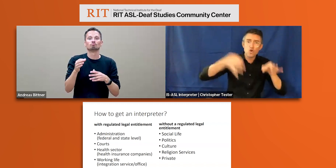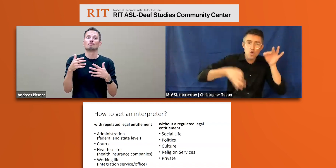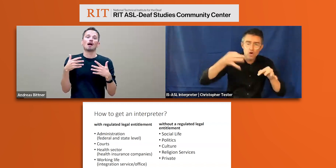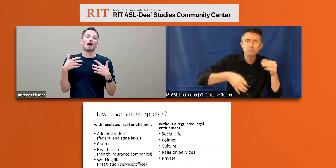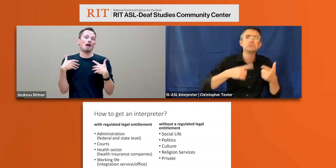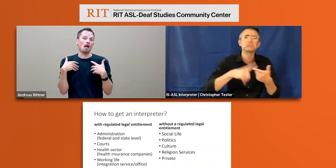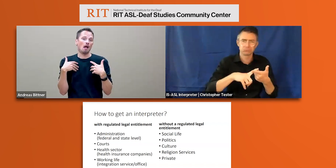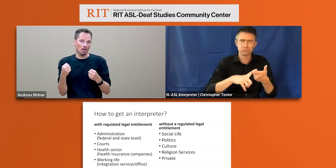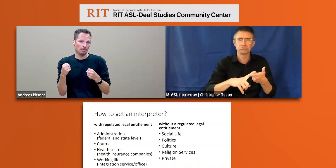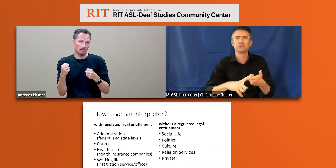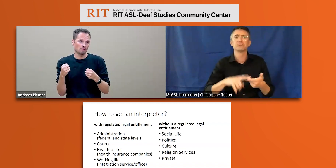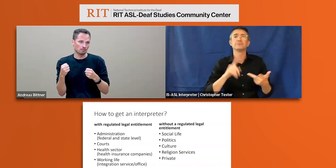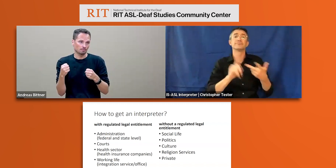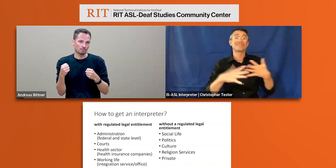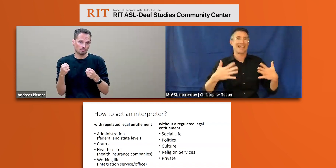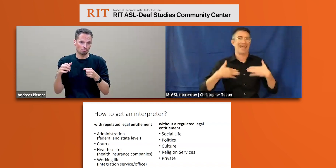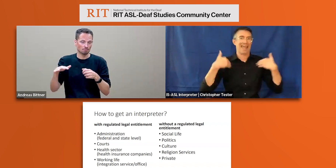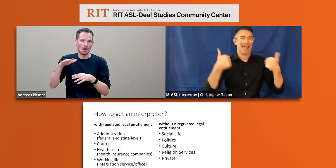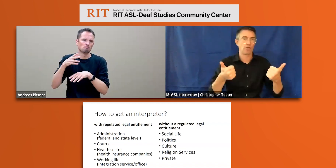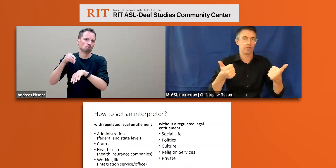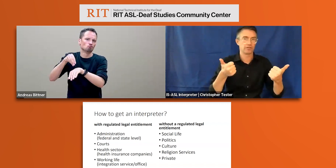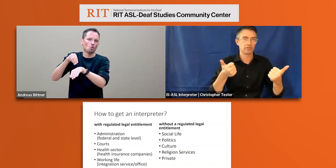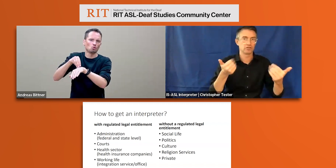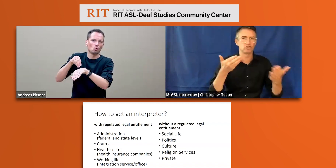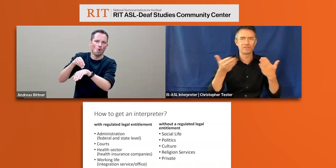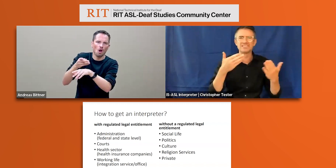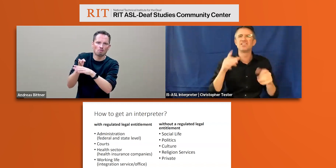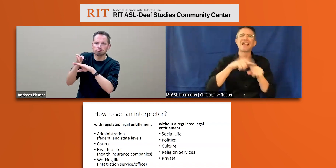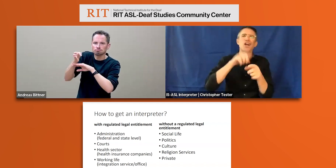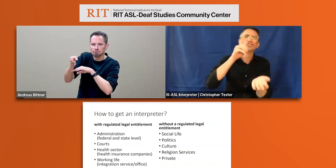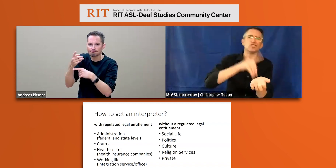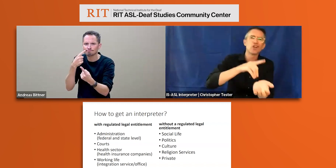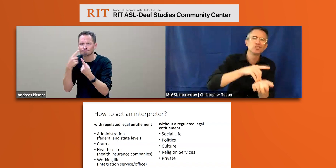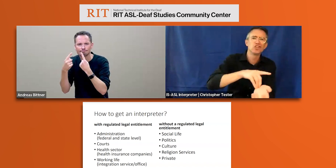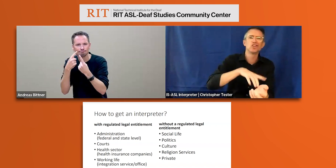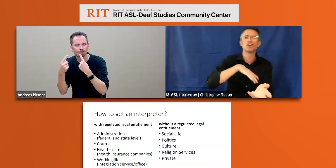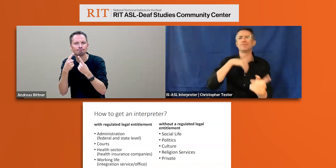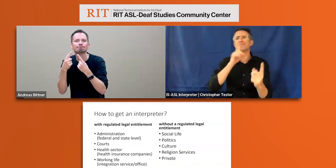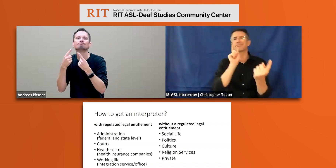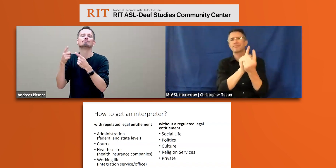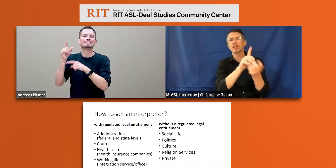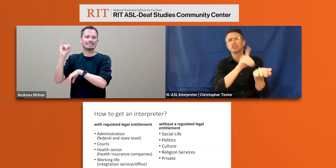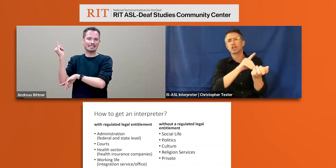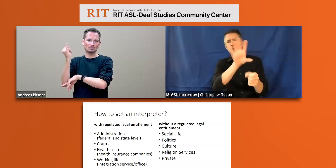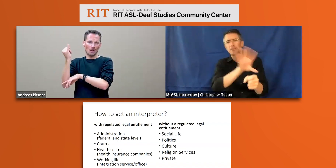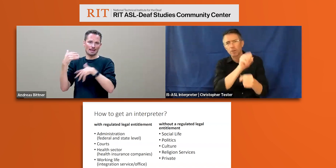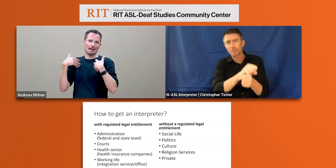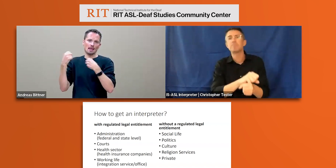an interpreter. The court system, health sector. If you had a doctor's appointment